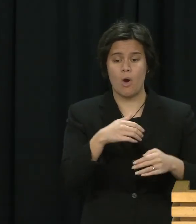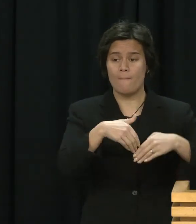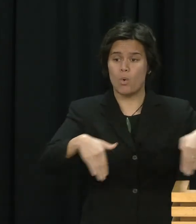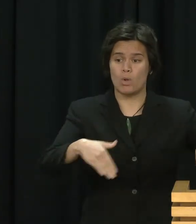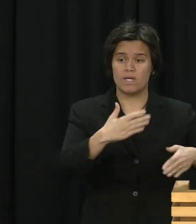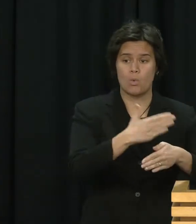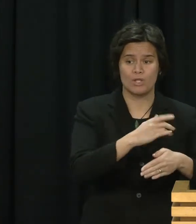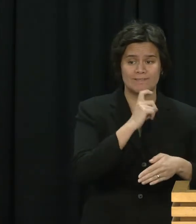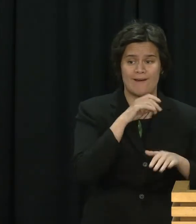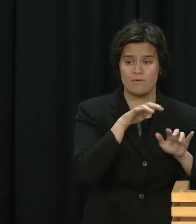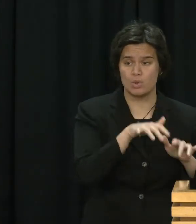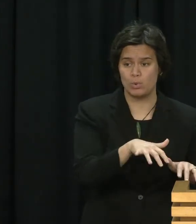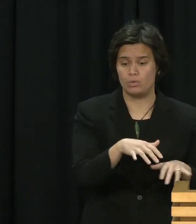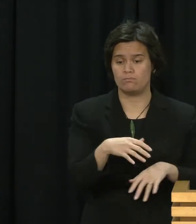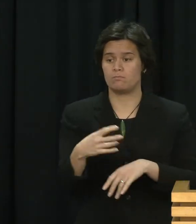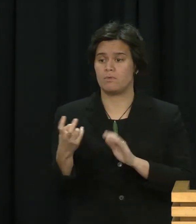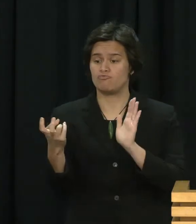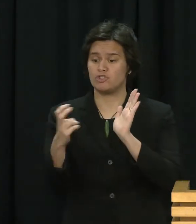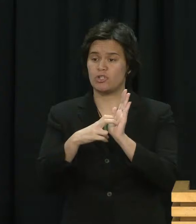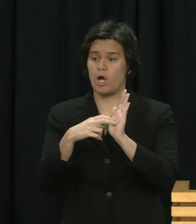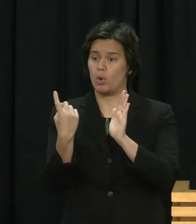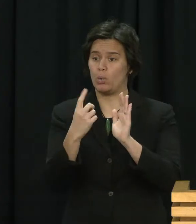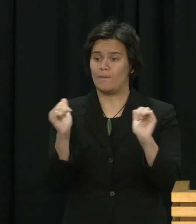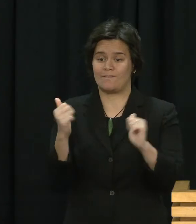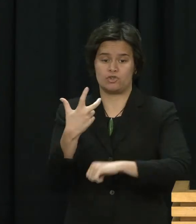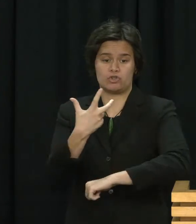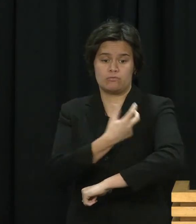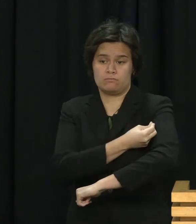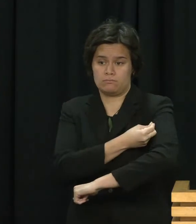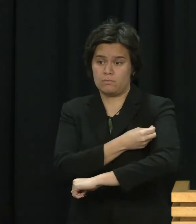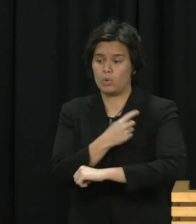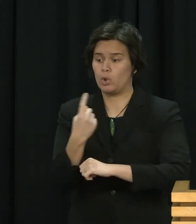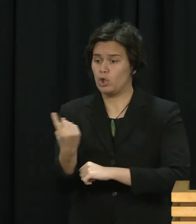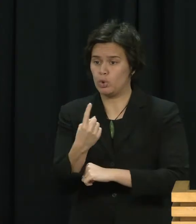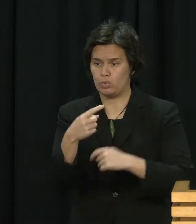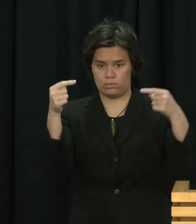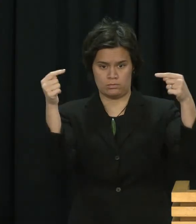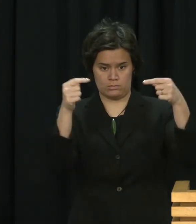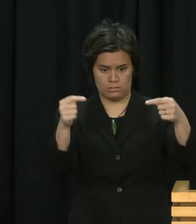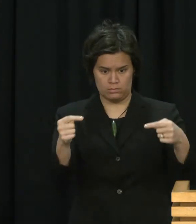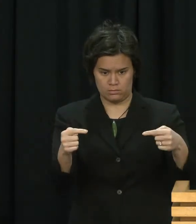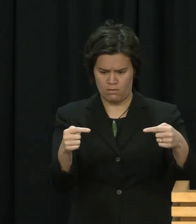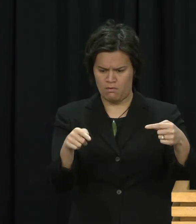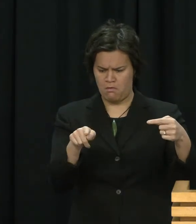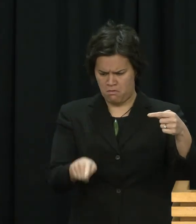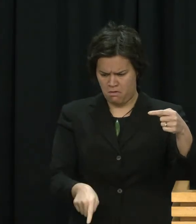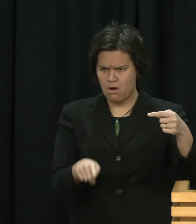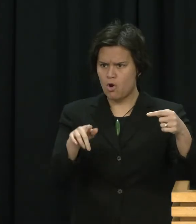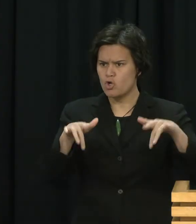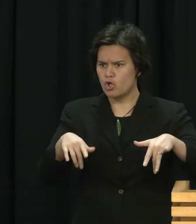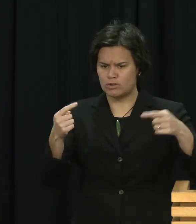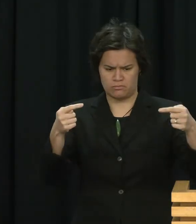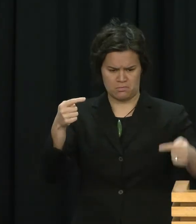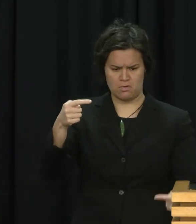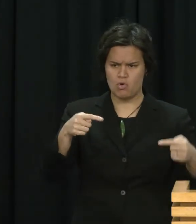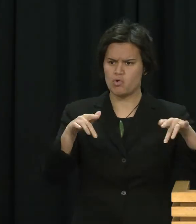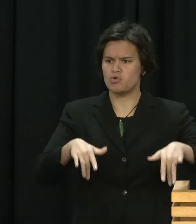matching between the vaccination register and the border working testing register is pretty good. There's still a little bit at